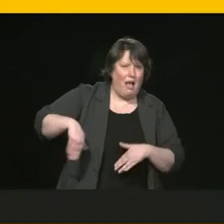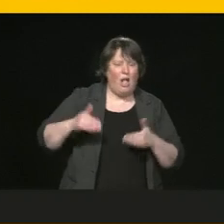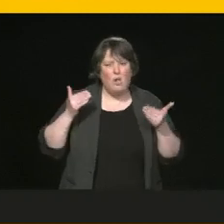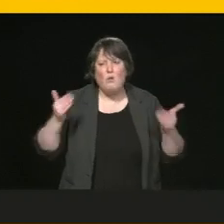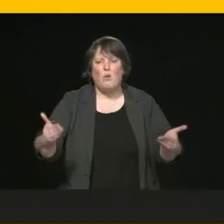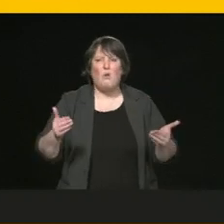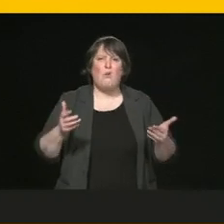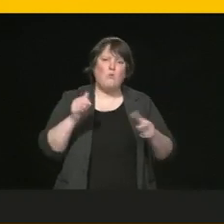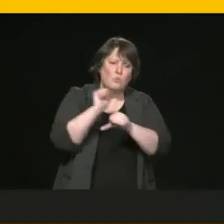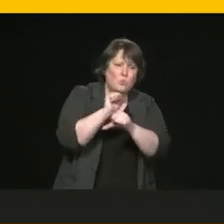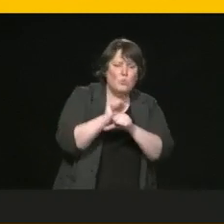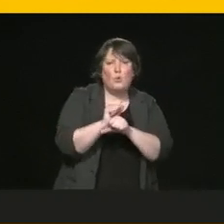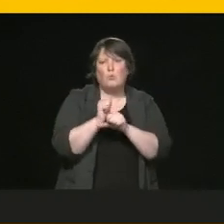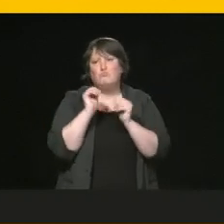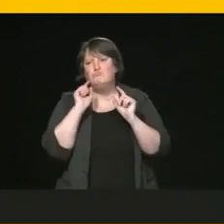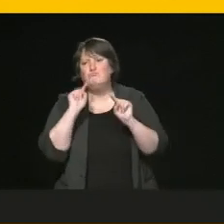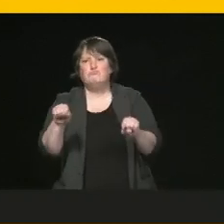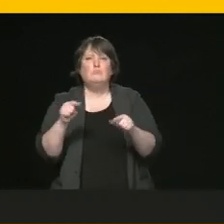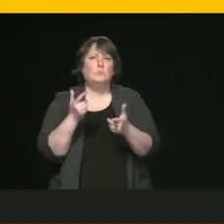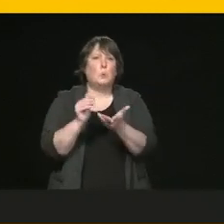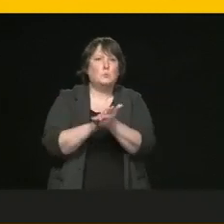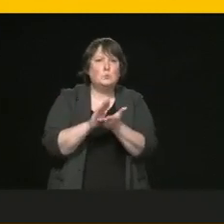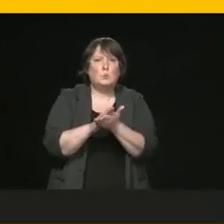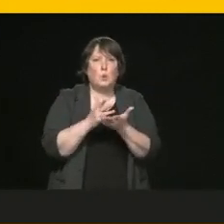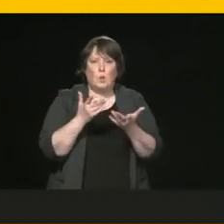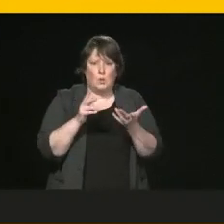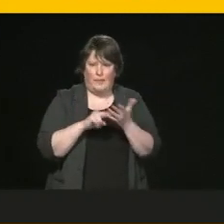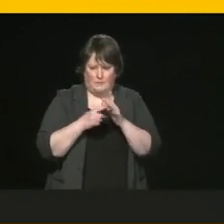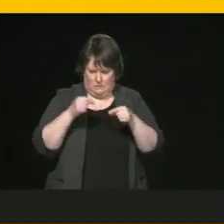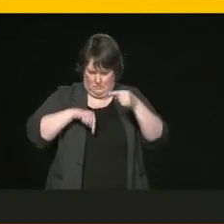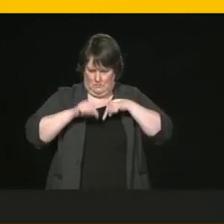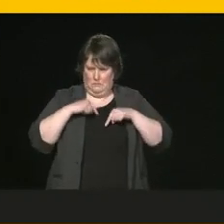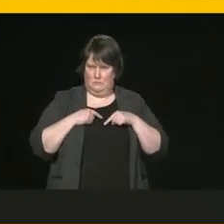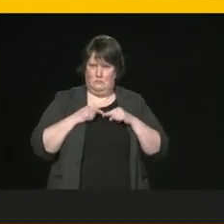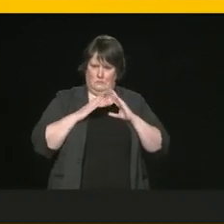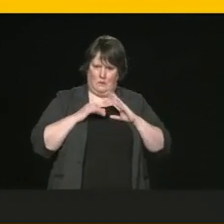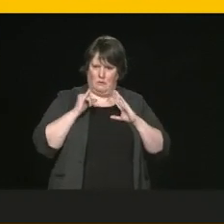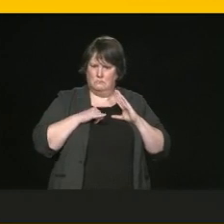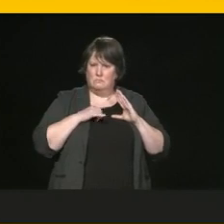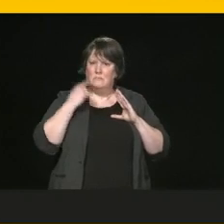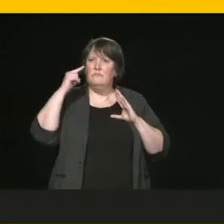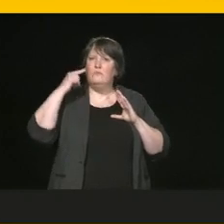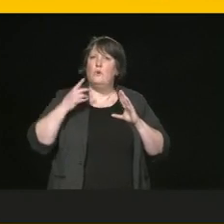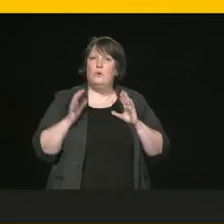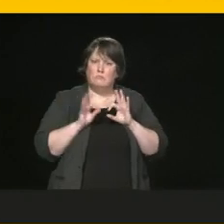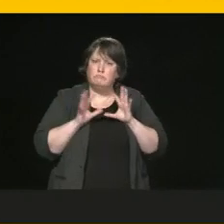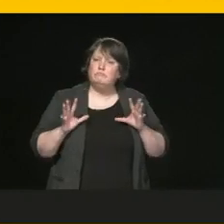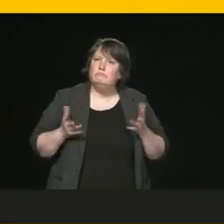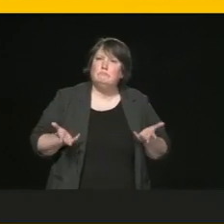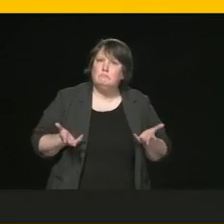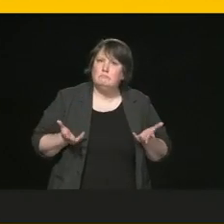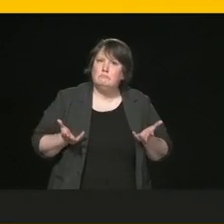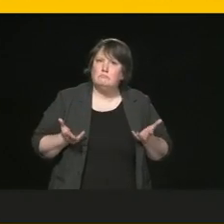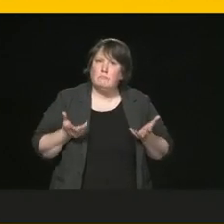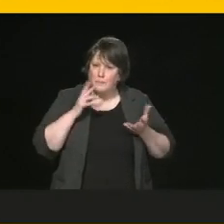MOVE TOO QUICKLY TO LOOSEN ALL OF CONTROLS, EVERYTHING WE'RE